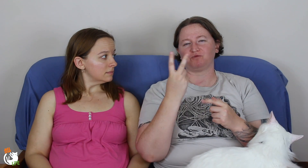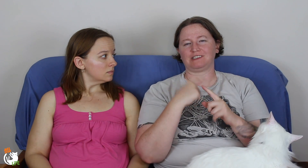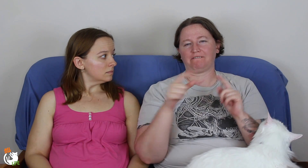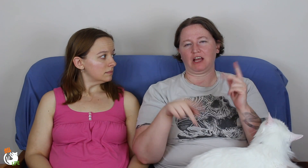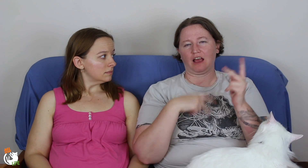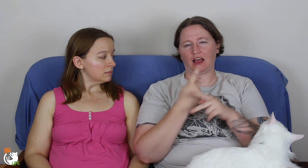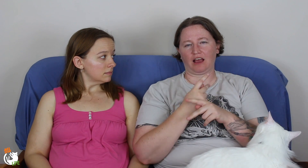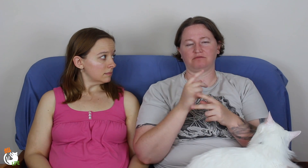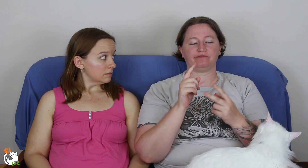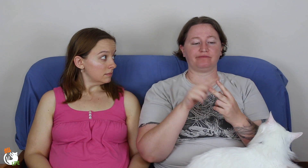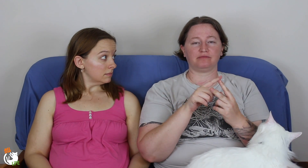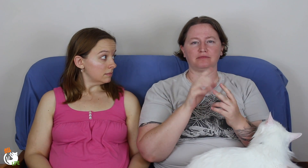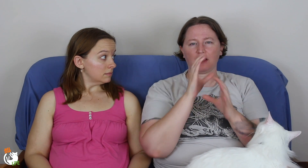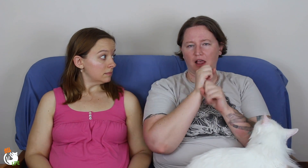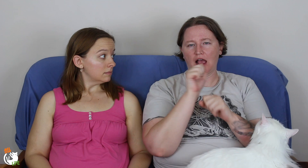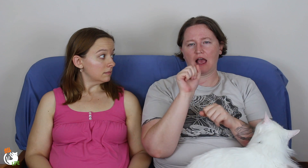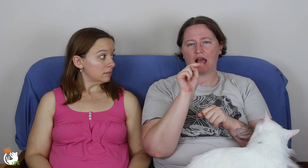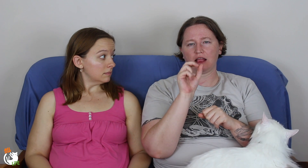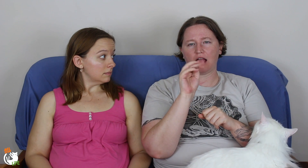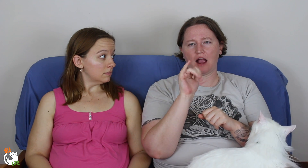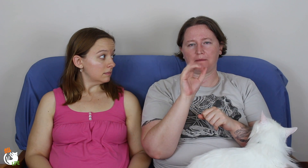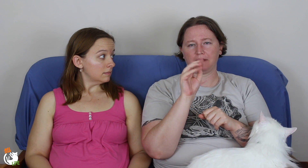[JE] So, there's two different types of sperm donors.